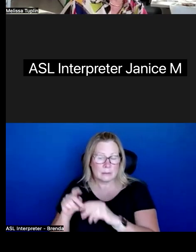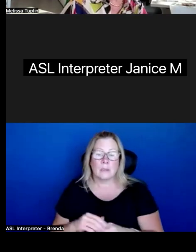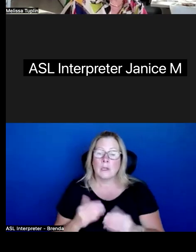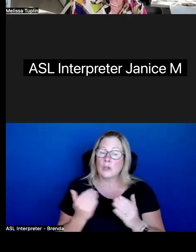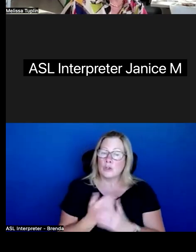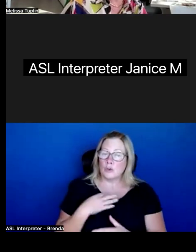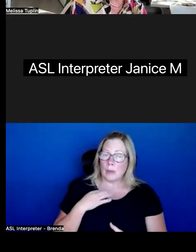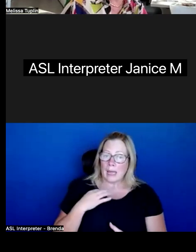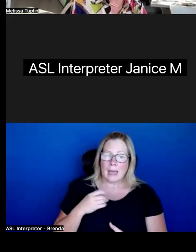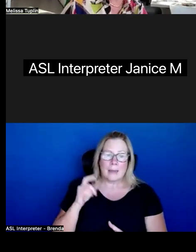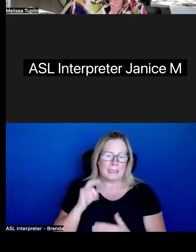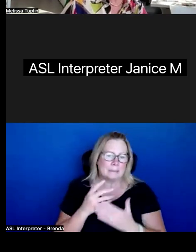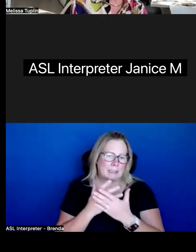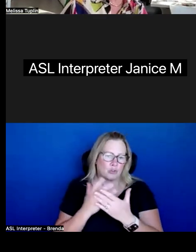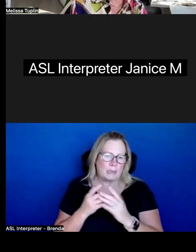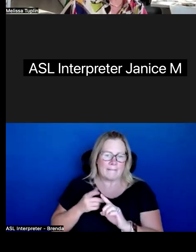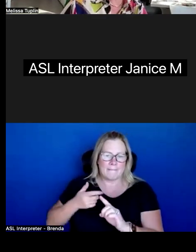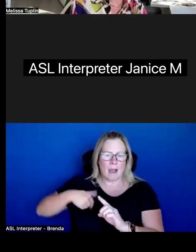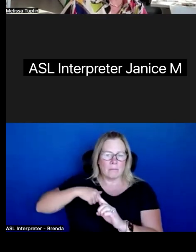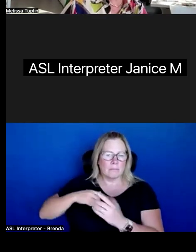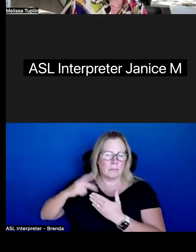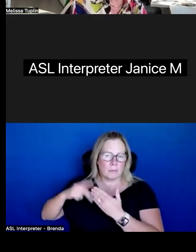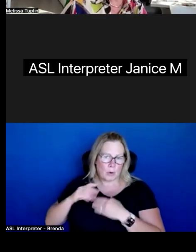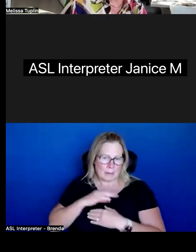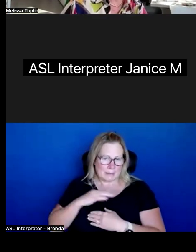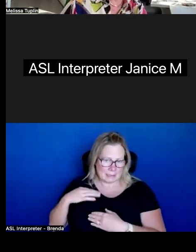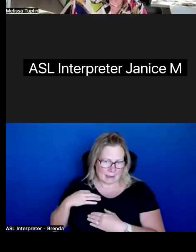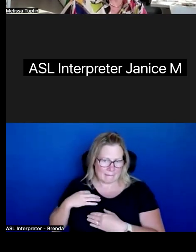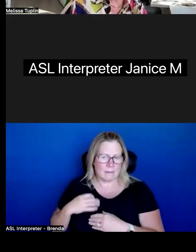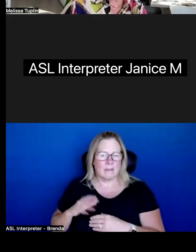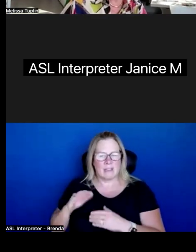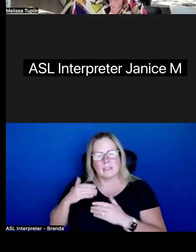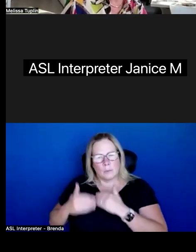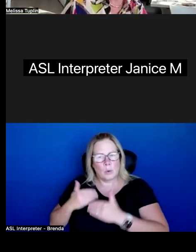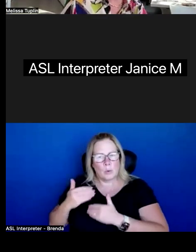as it is how we will determine if you are eligible for our grant programs and if your organization